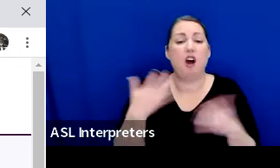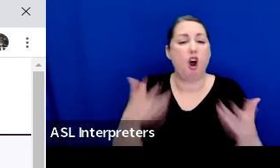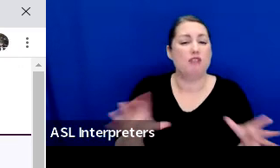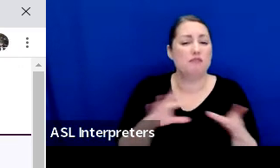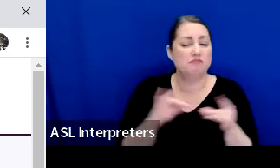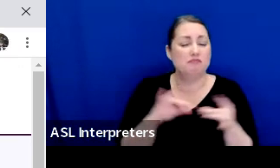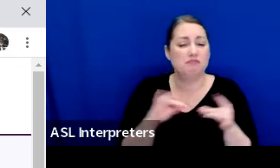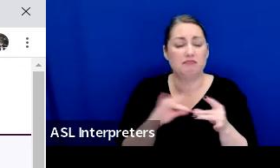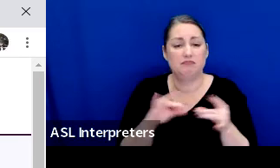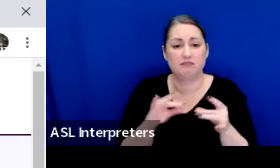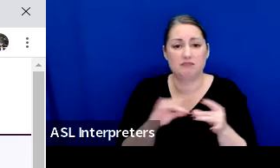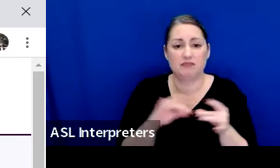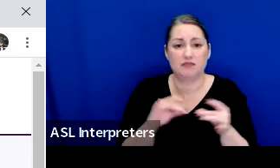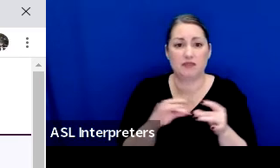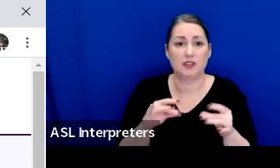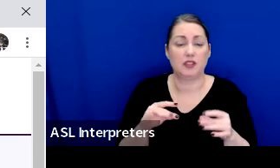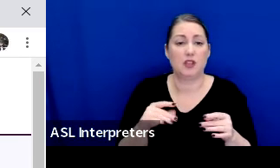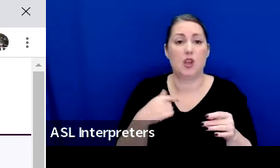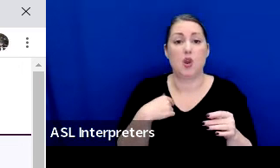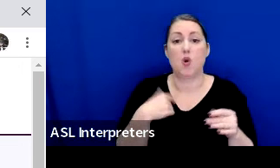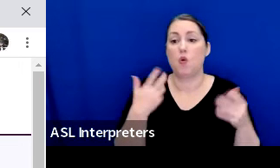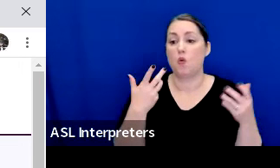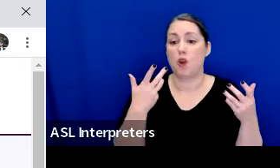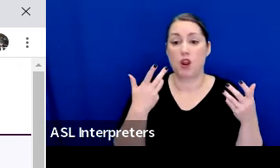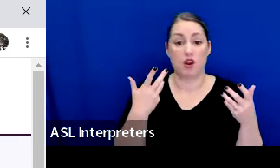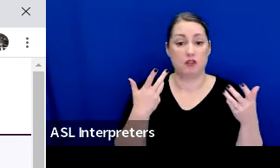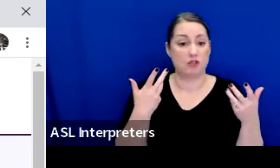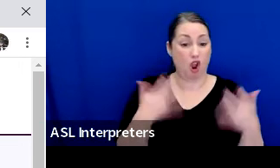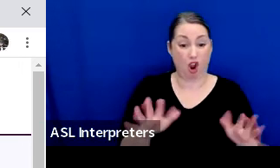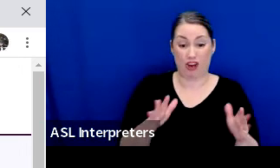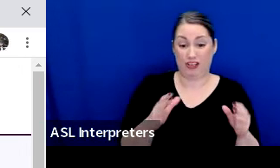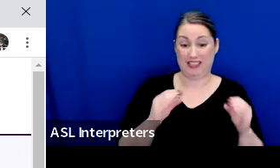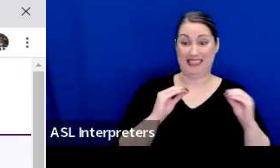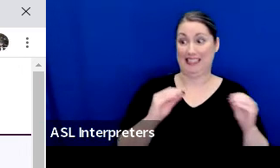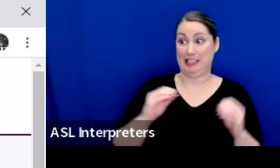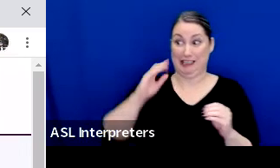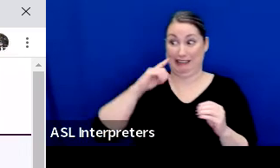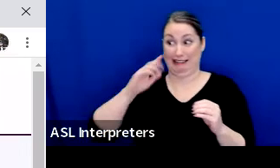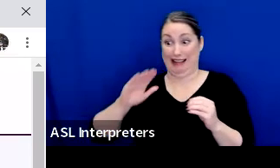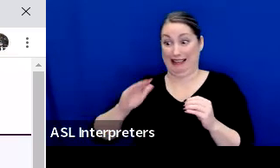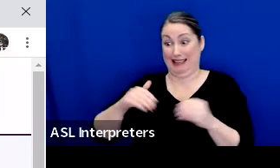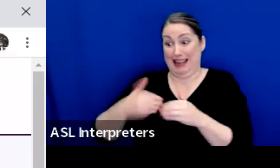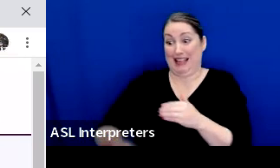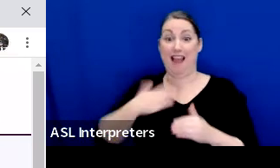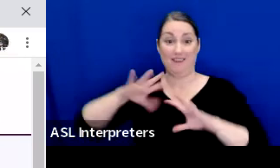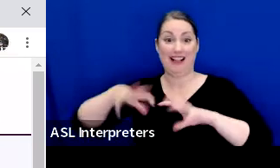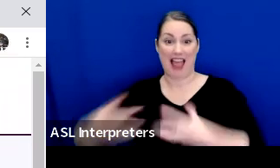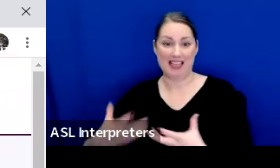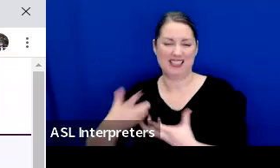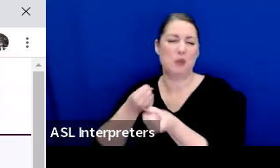learned we're on Friday week one already. I'm teaching it in 15 minutes and teaching a support course for statistics.